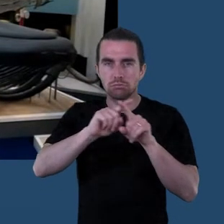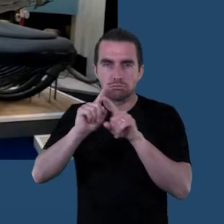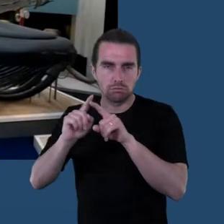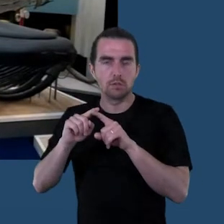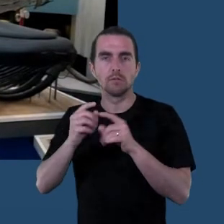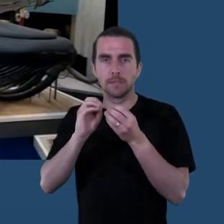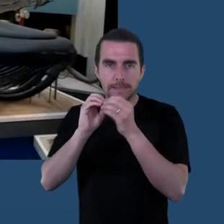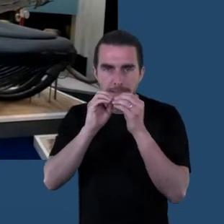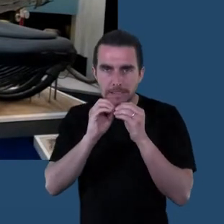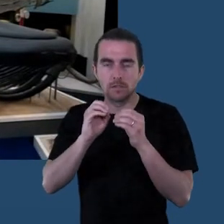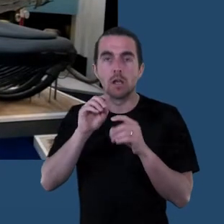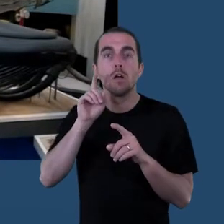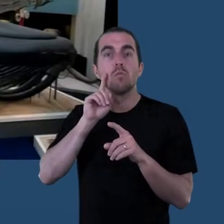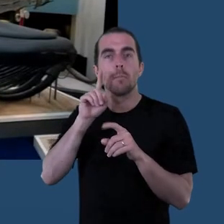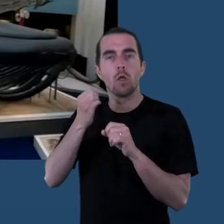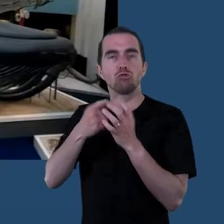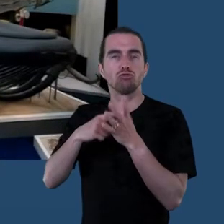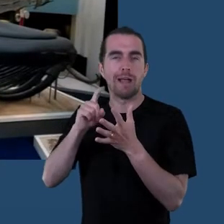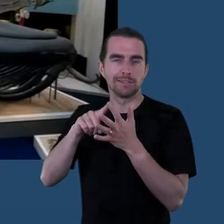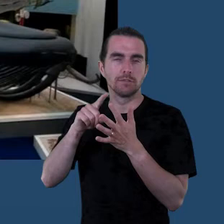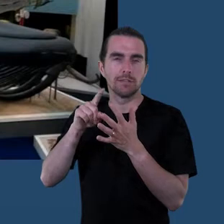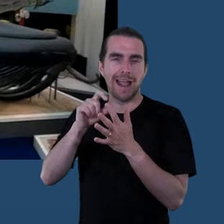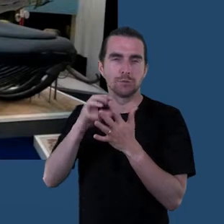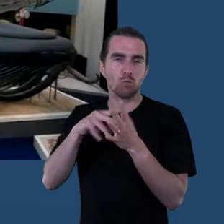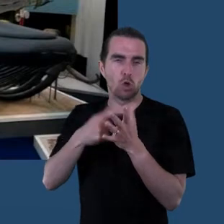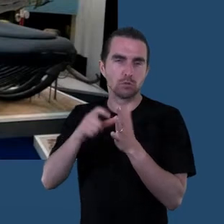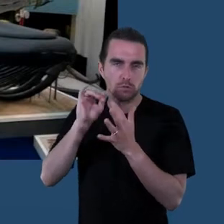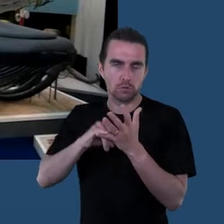made by this amazing woman called Grace Edwards in the early 1900s,